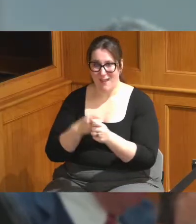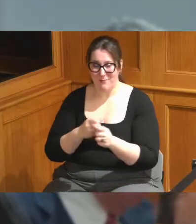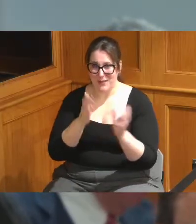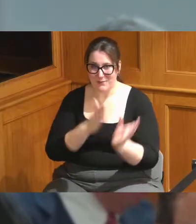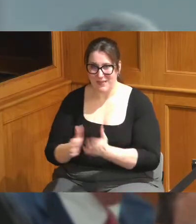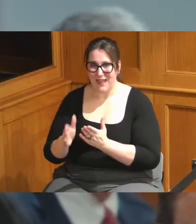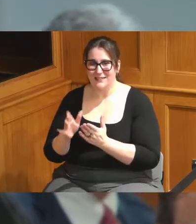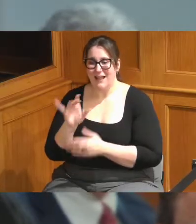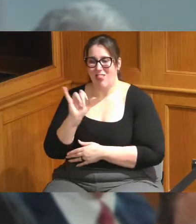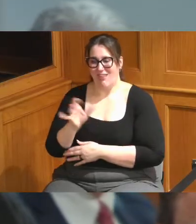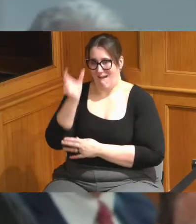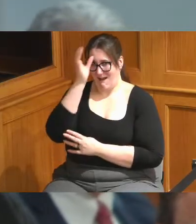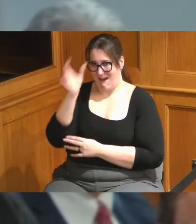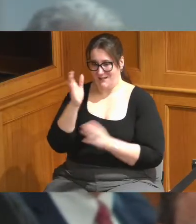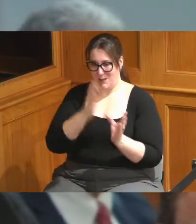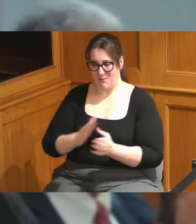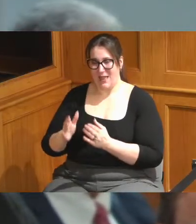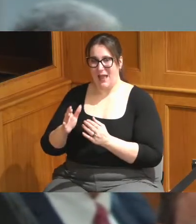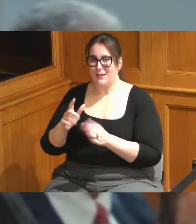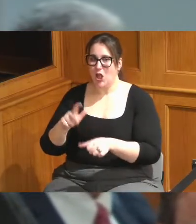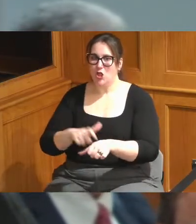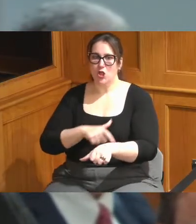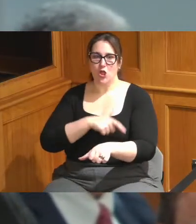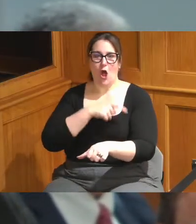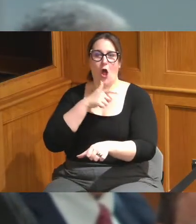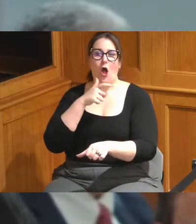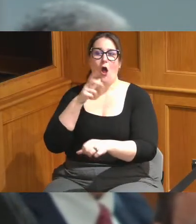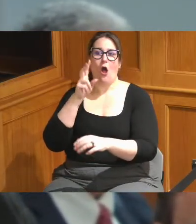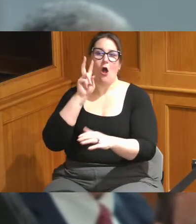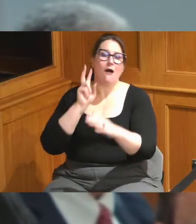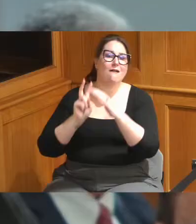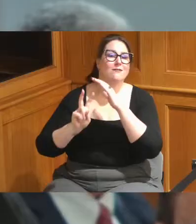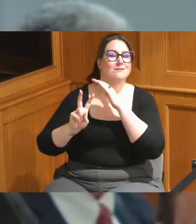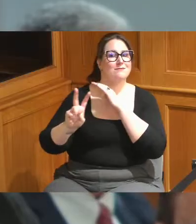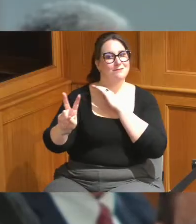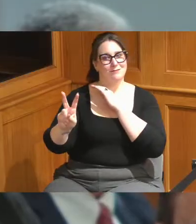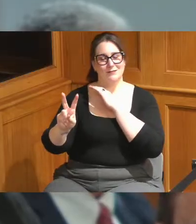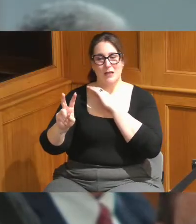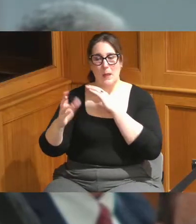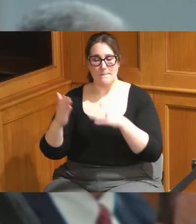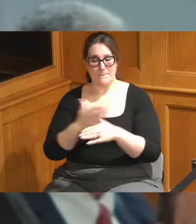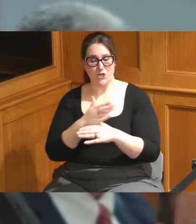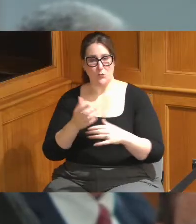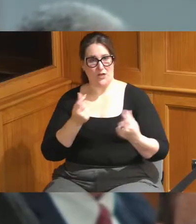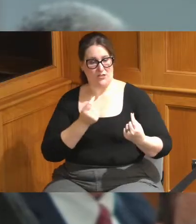concept plan that has the long range in mind with steps towards implementation between now and then.